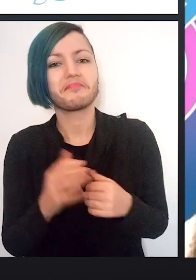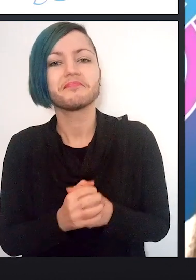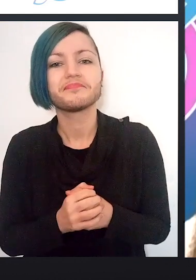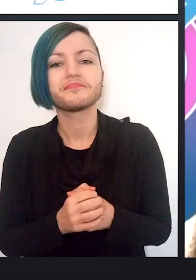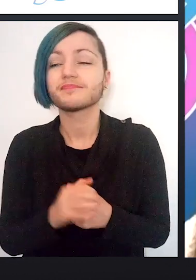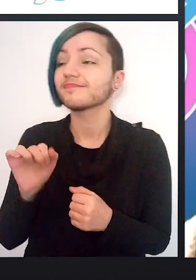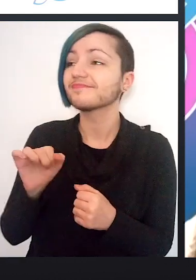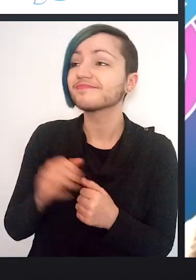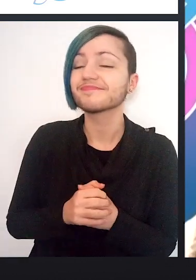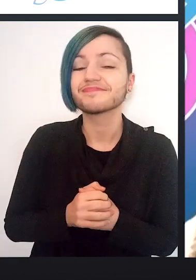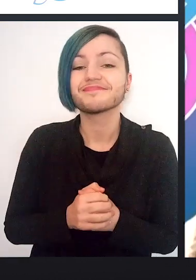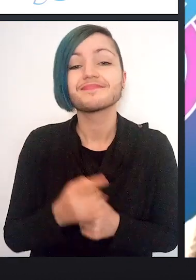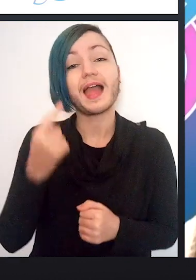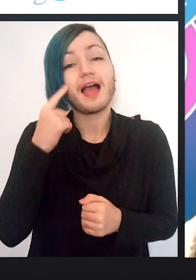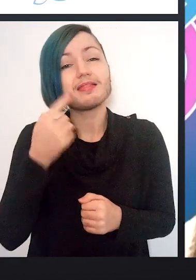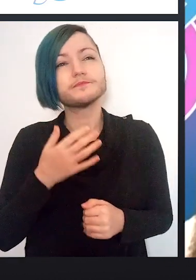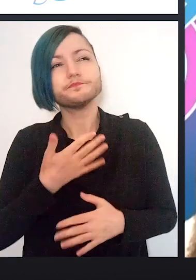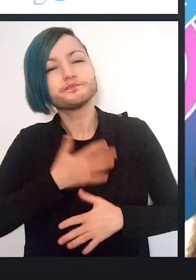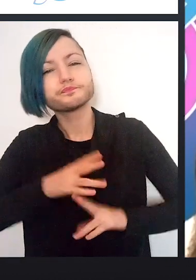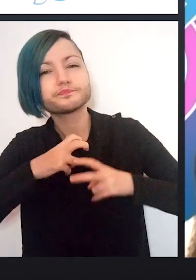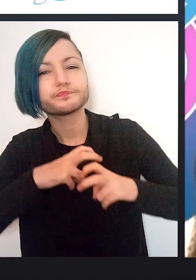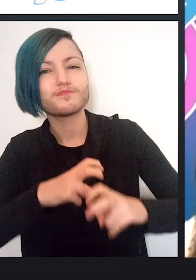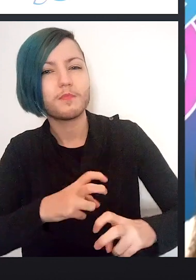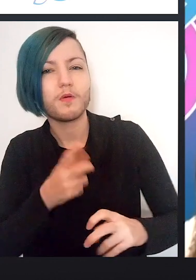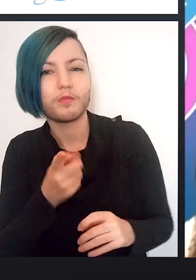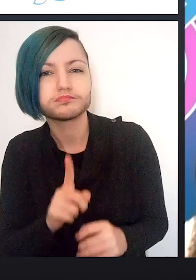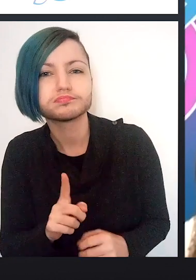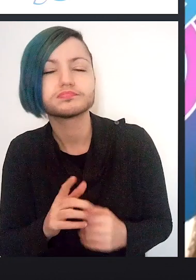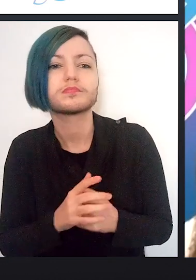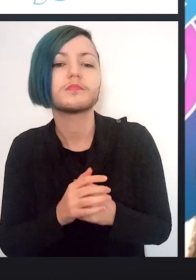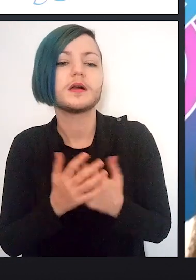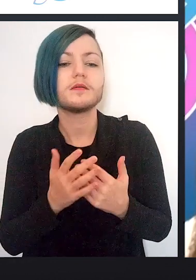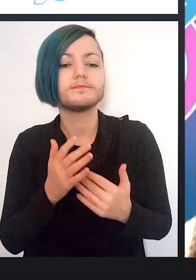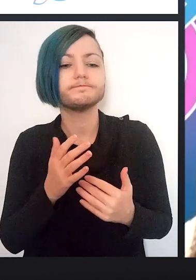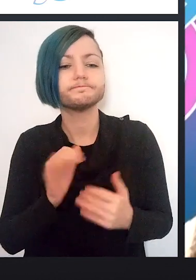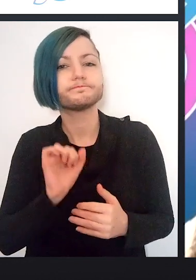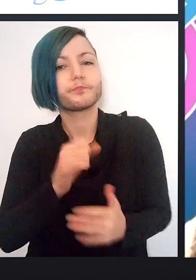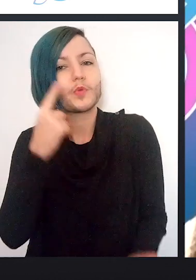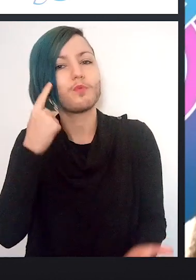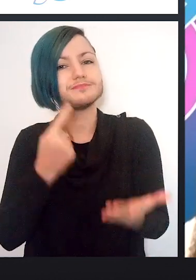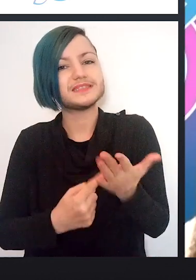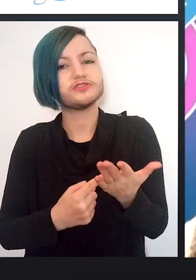I think what I'd like to explore with you if I may is your decision making process